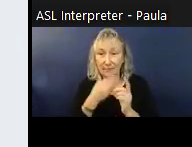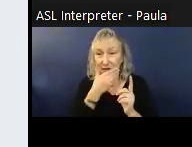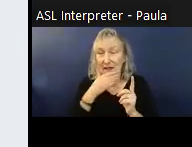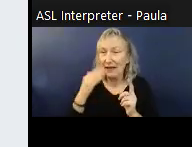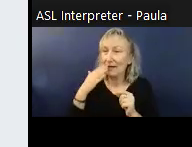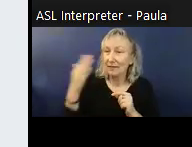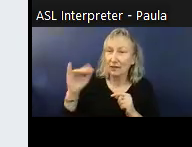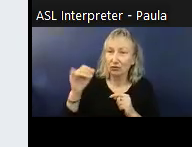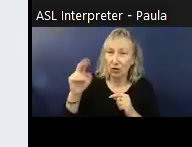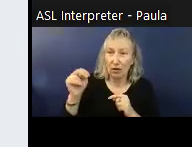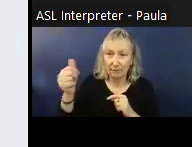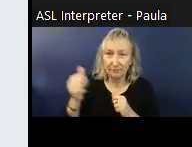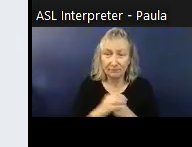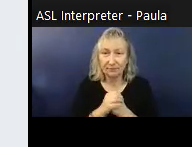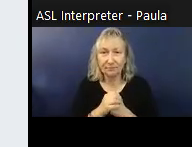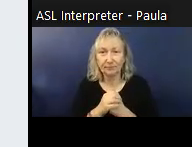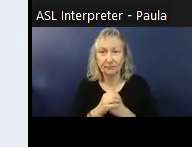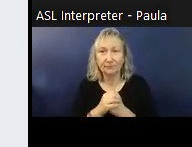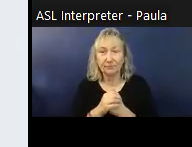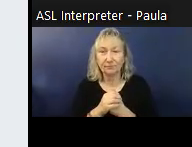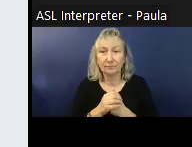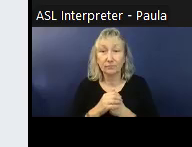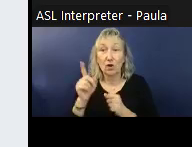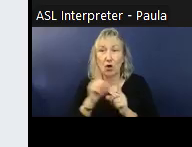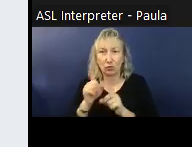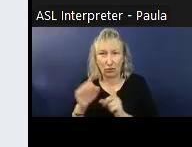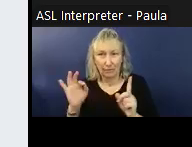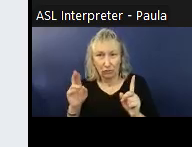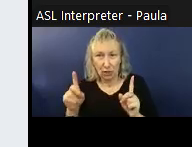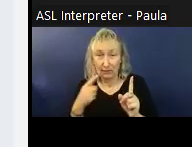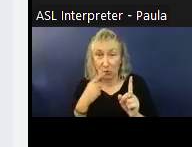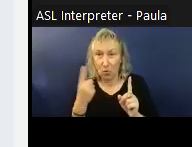And and the the one of the comment I had under and and this one's actually a